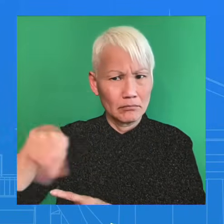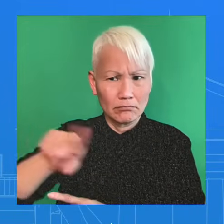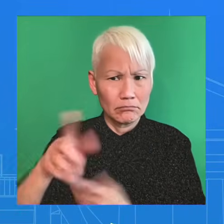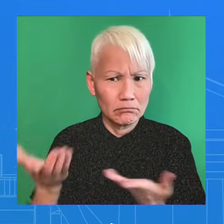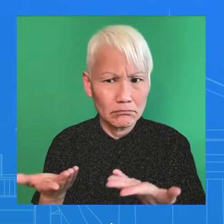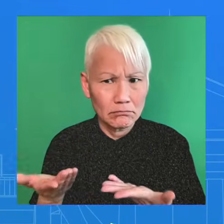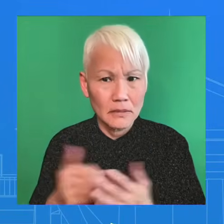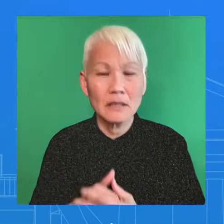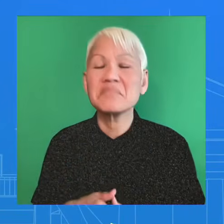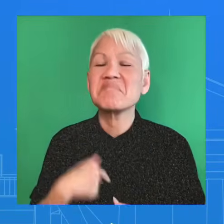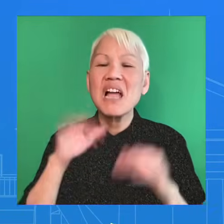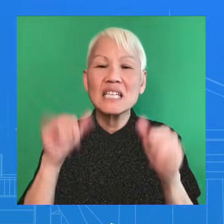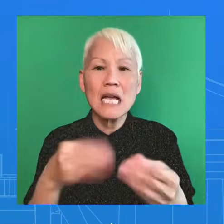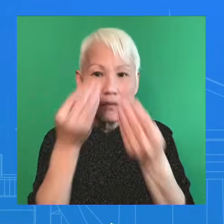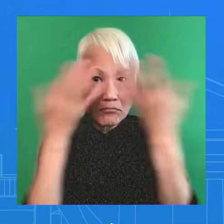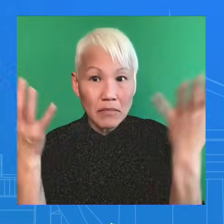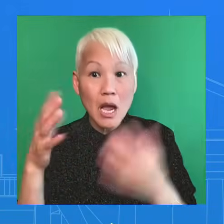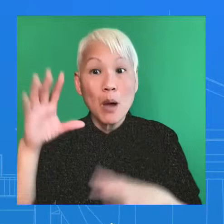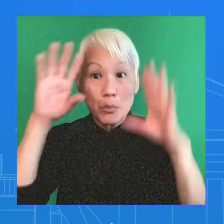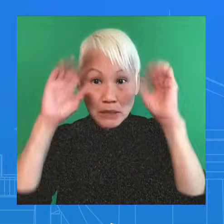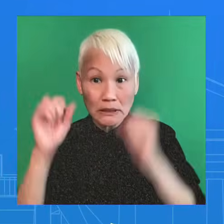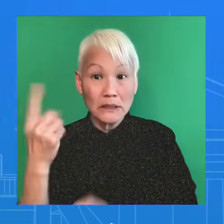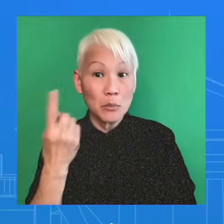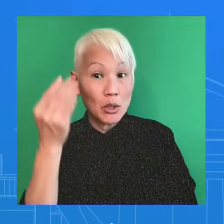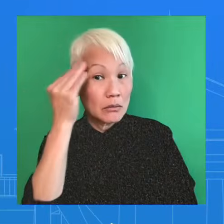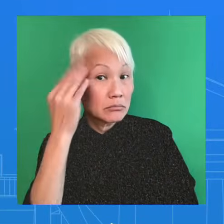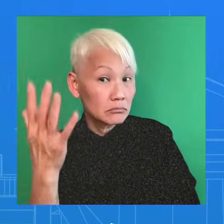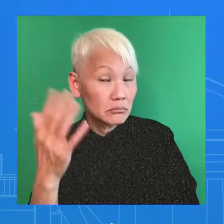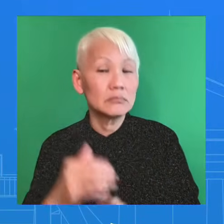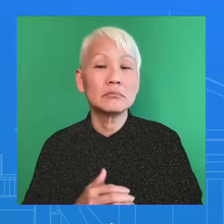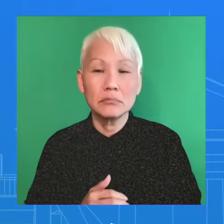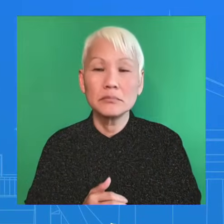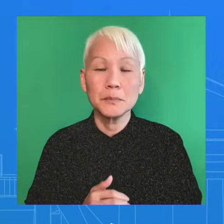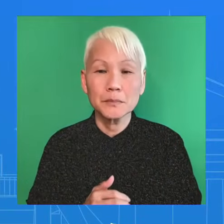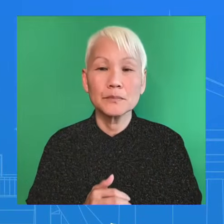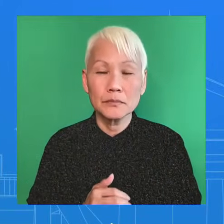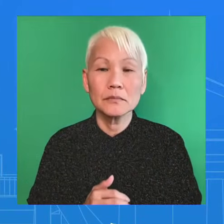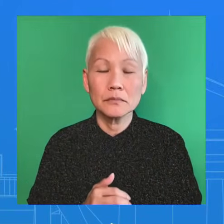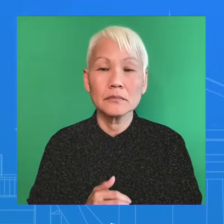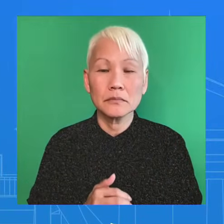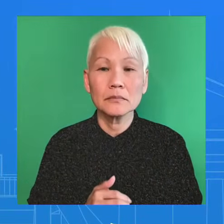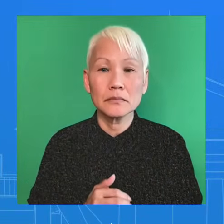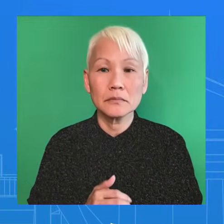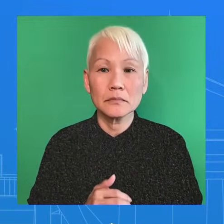the process and kept abreast. Can't speak to the exact process and what comes first